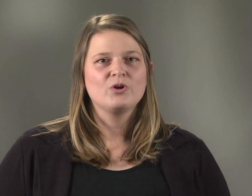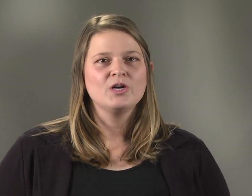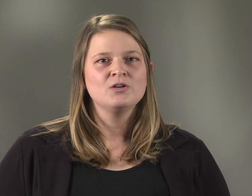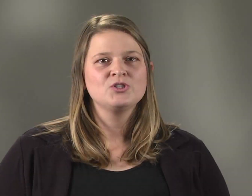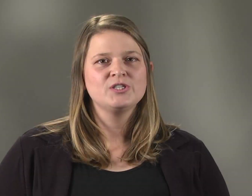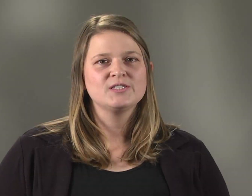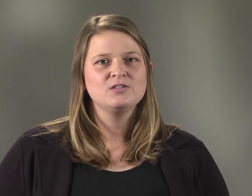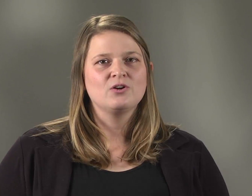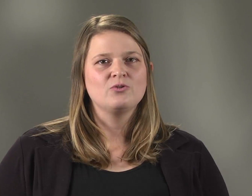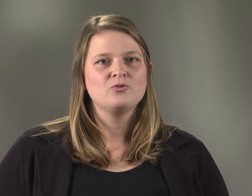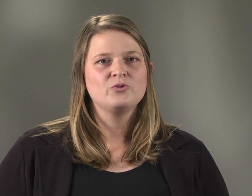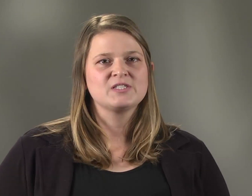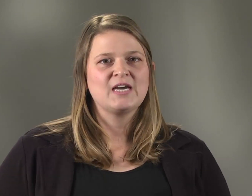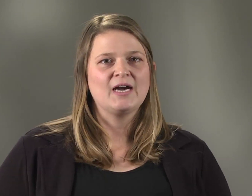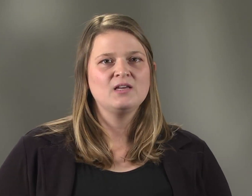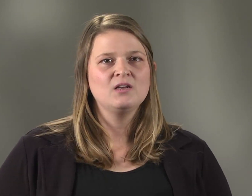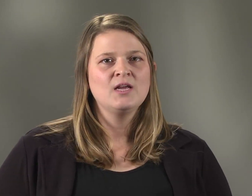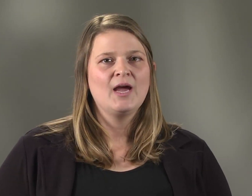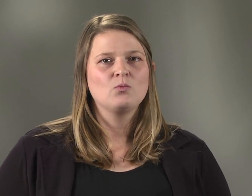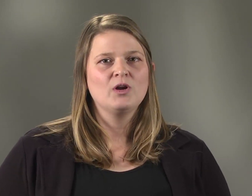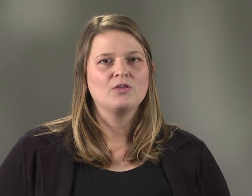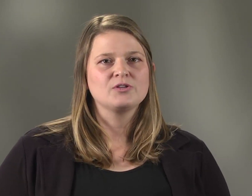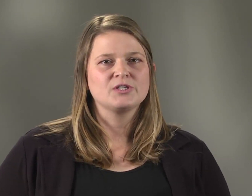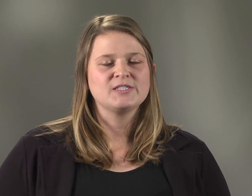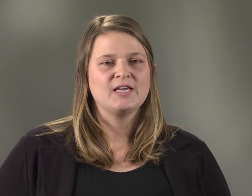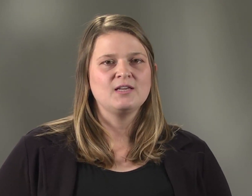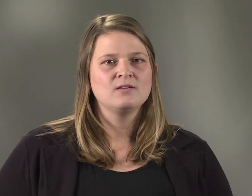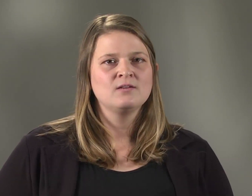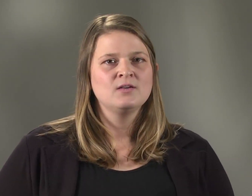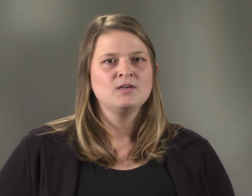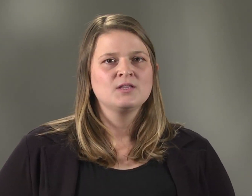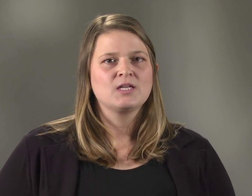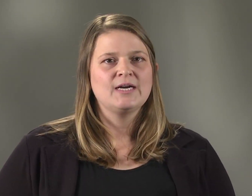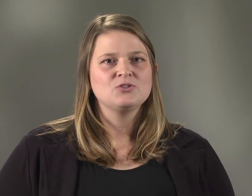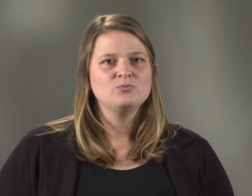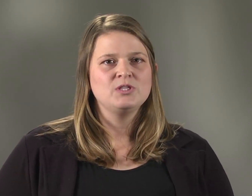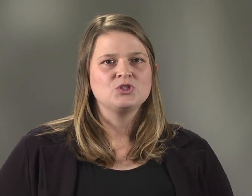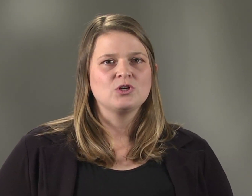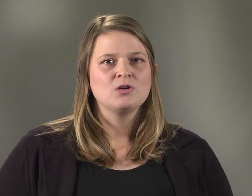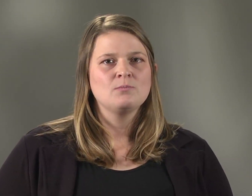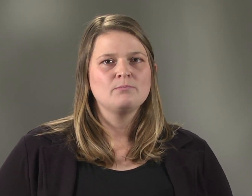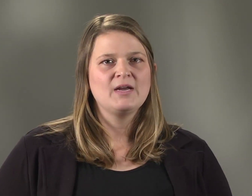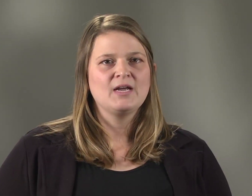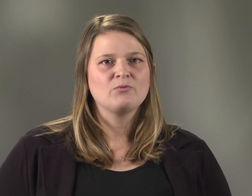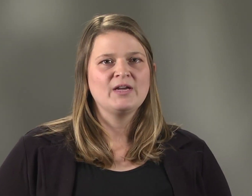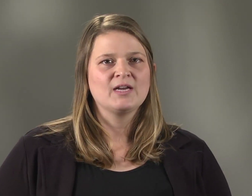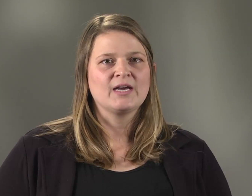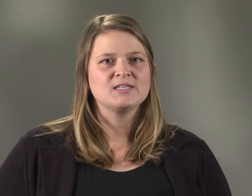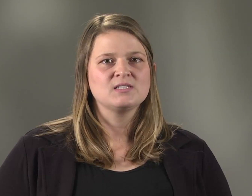or she doesn't know who is talking and what others are saying. The classroom teacher might not recognize